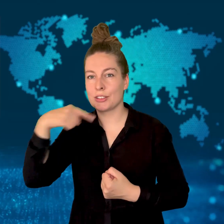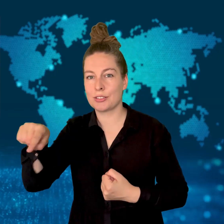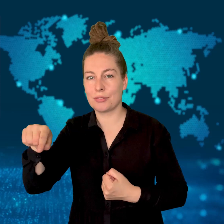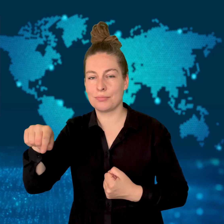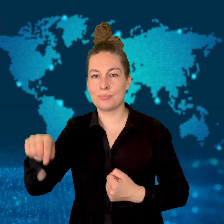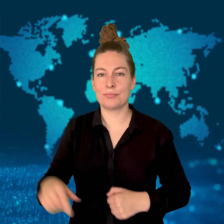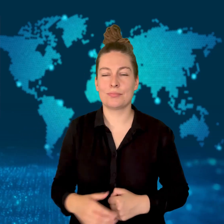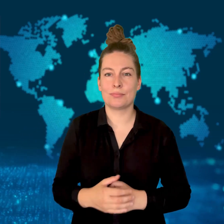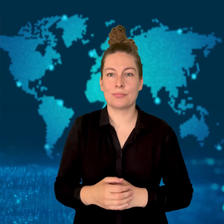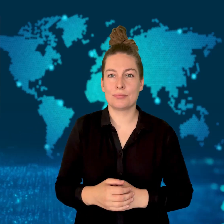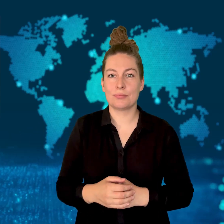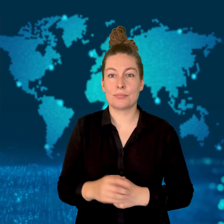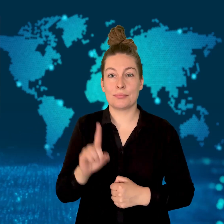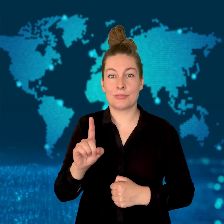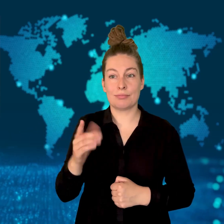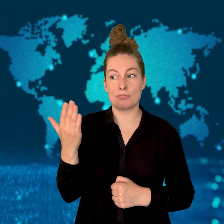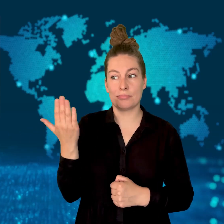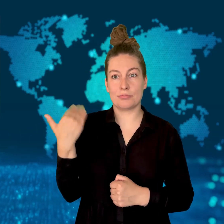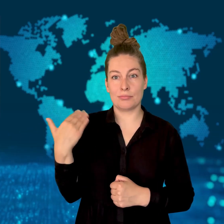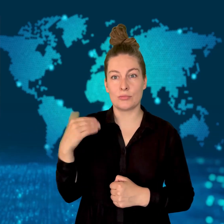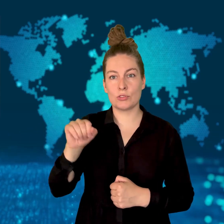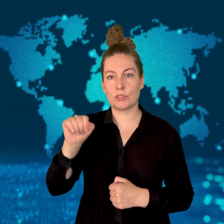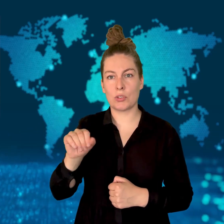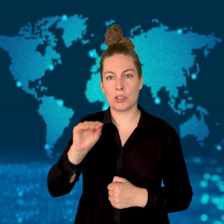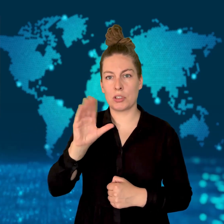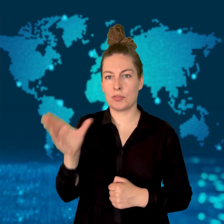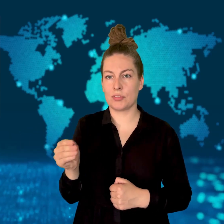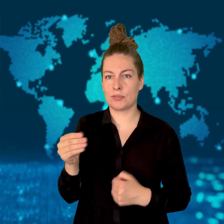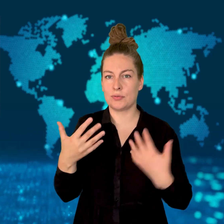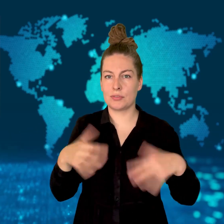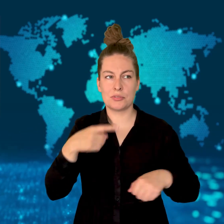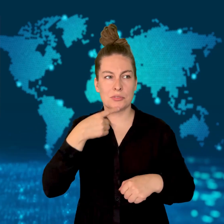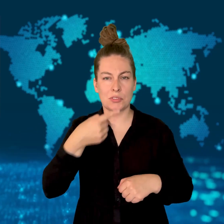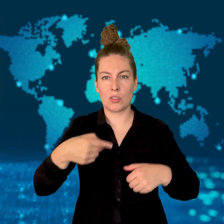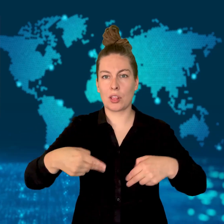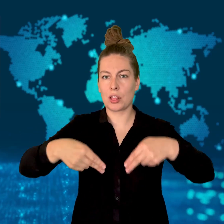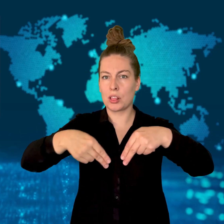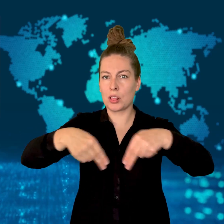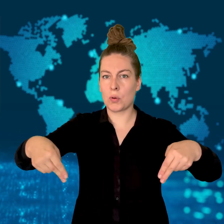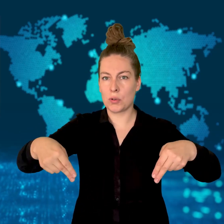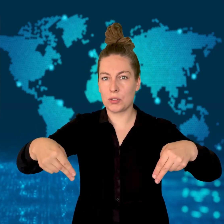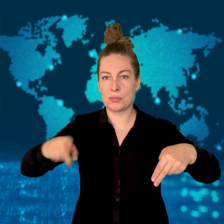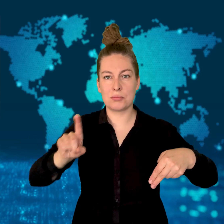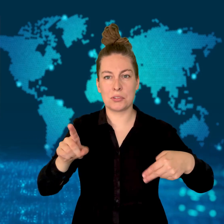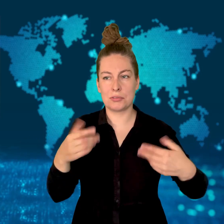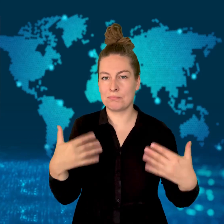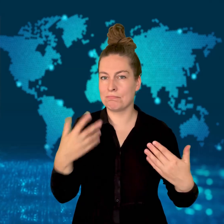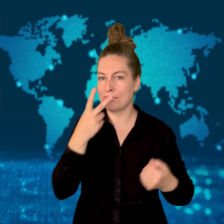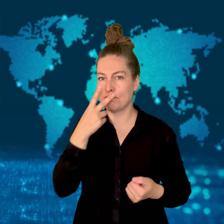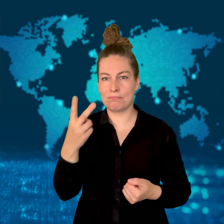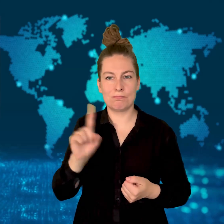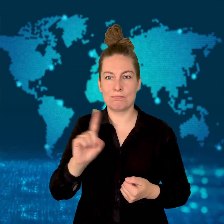Previously the country had declared itself neutral.